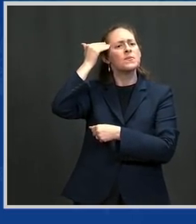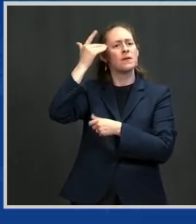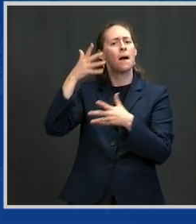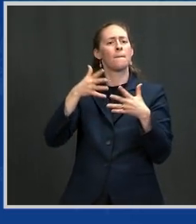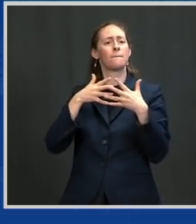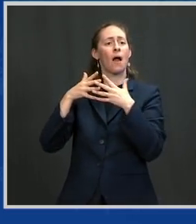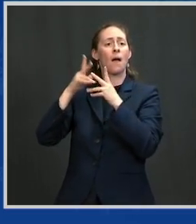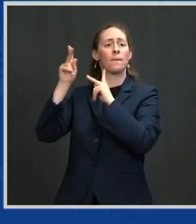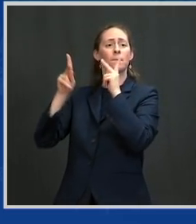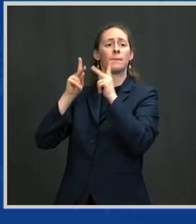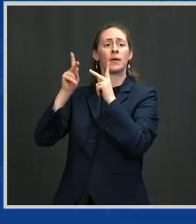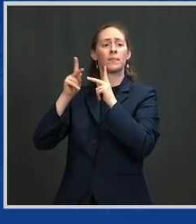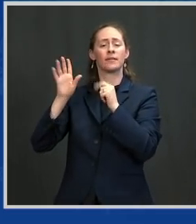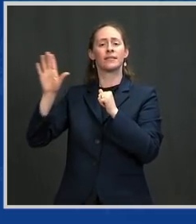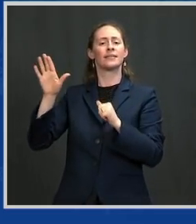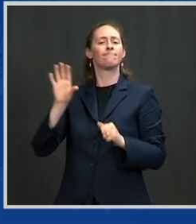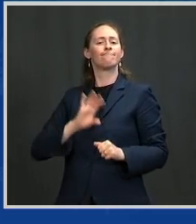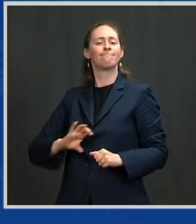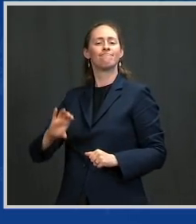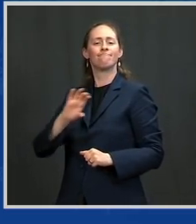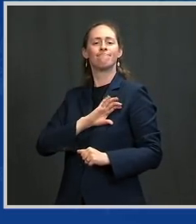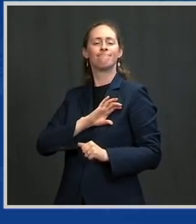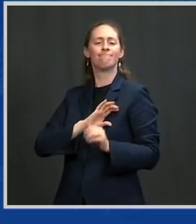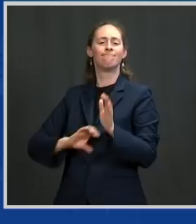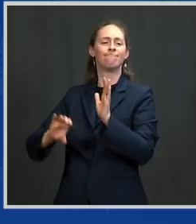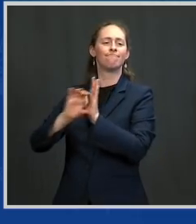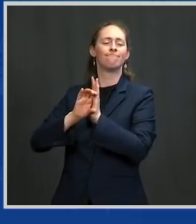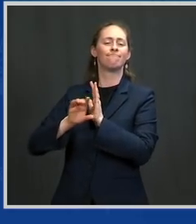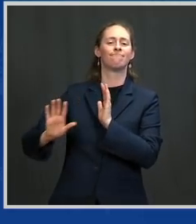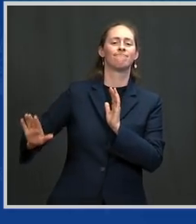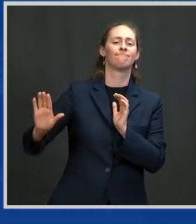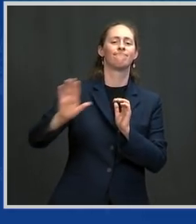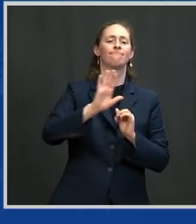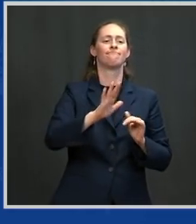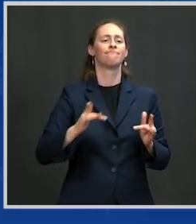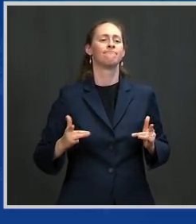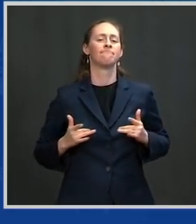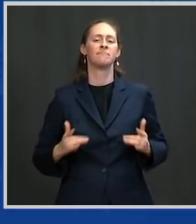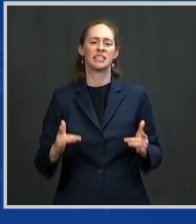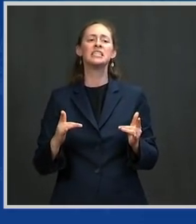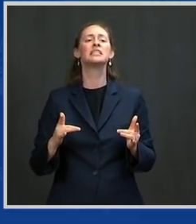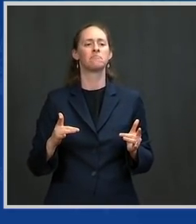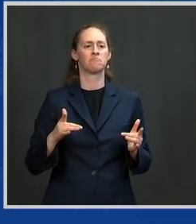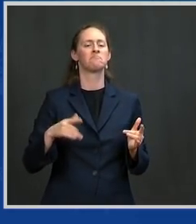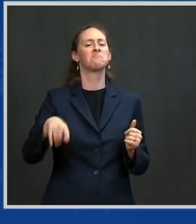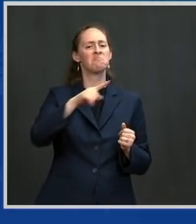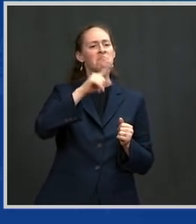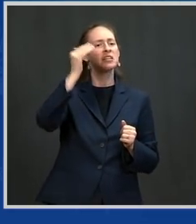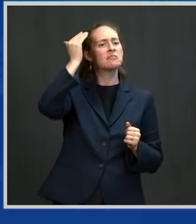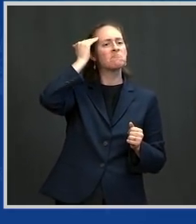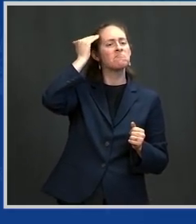and know where the vast center of the public stands -- not Democrat, Republican -- but who we are.